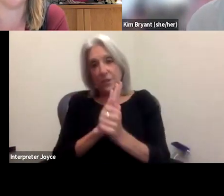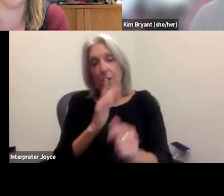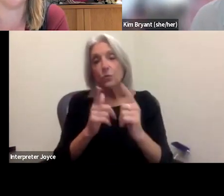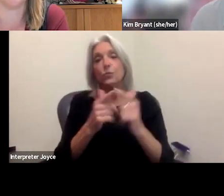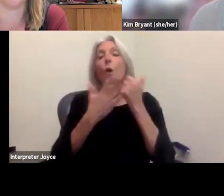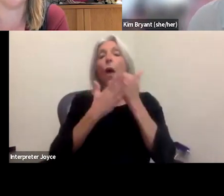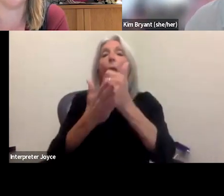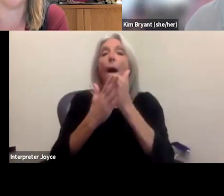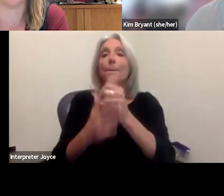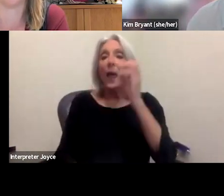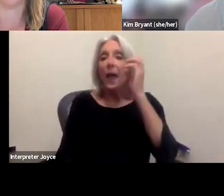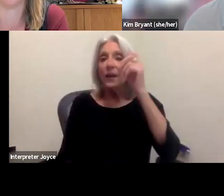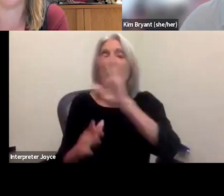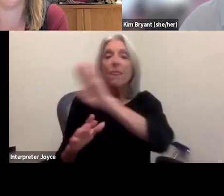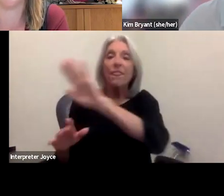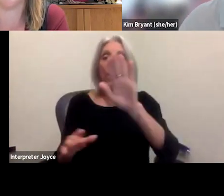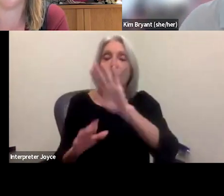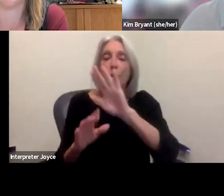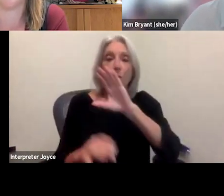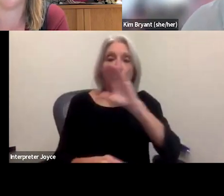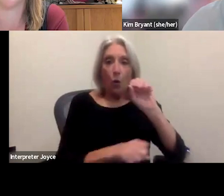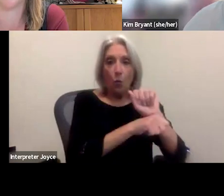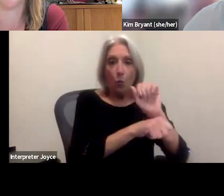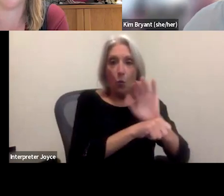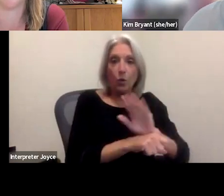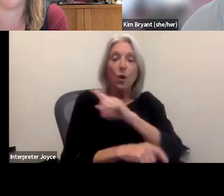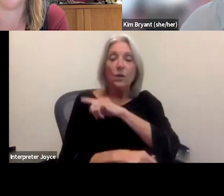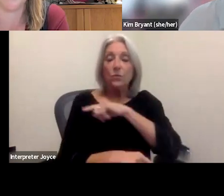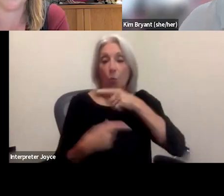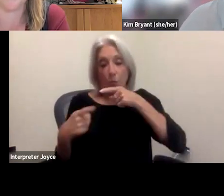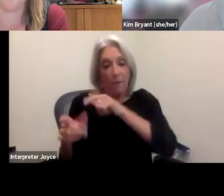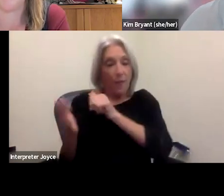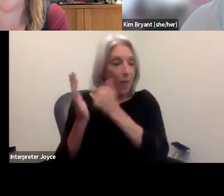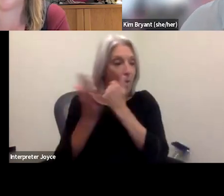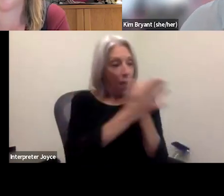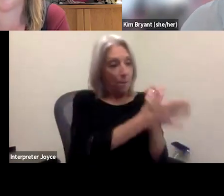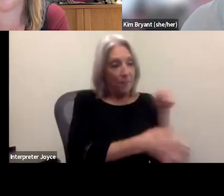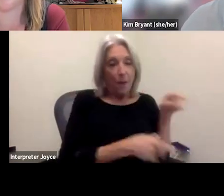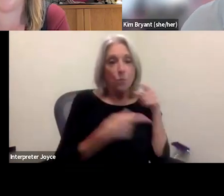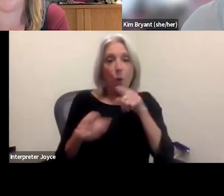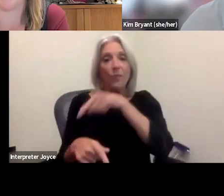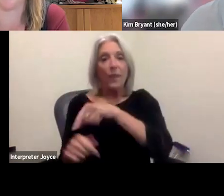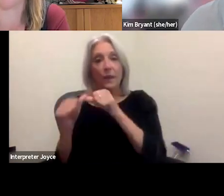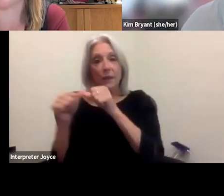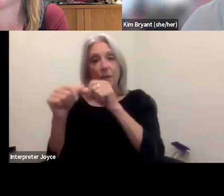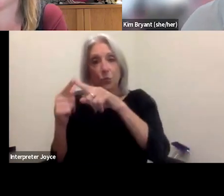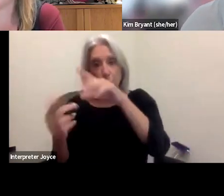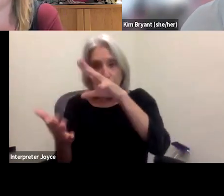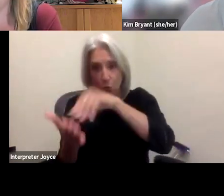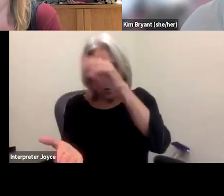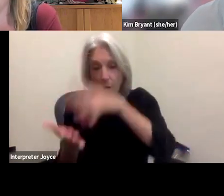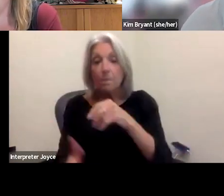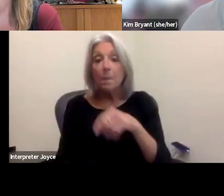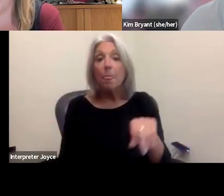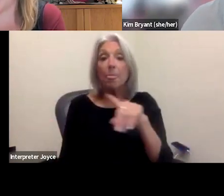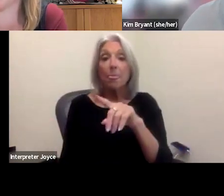their colleagues as they continue to learn. No, we got some great feedback. They didn't like the scripting as much.